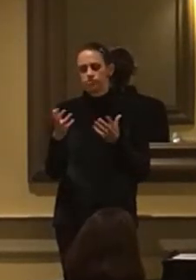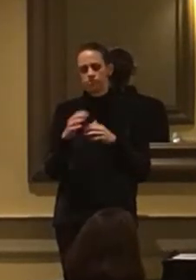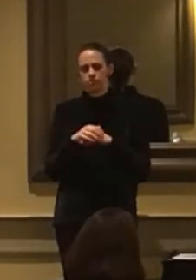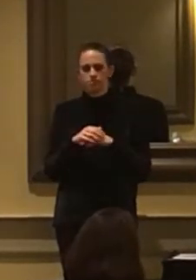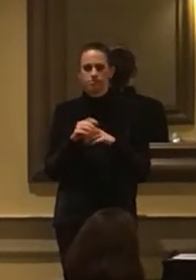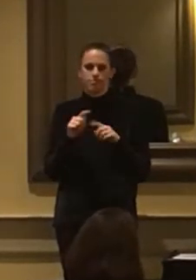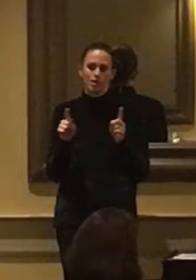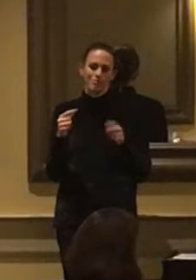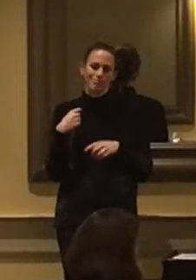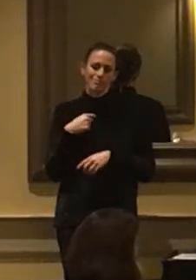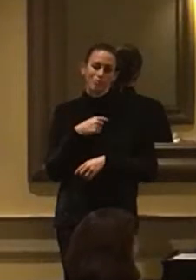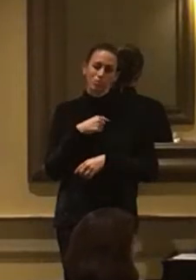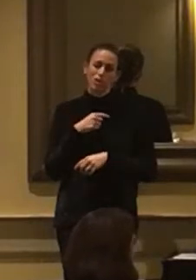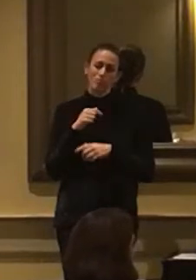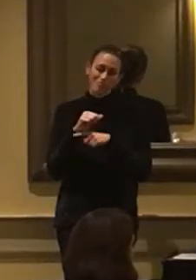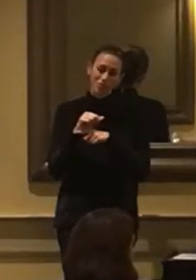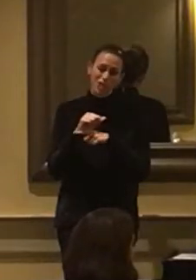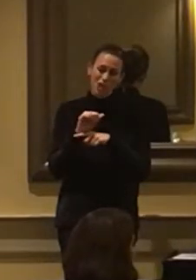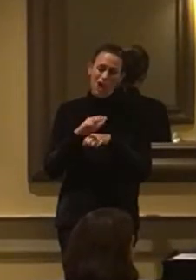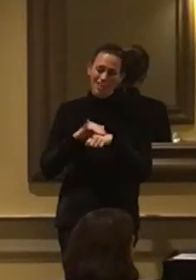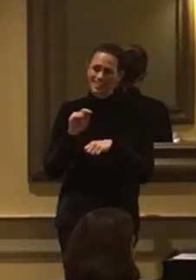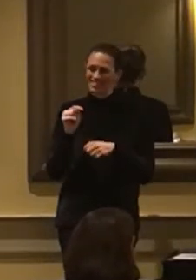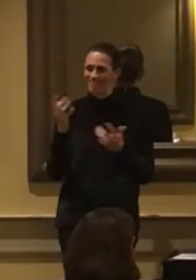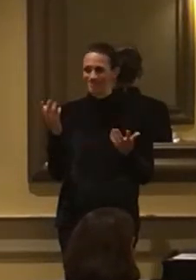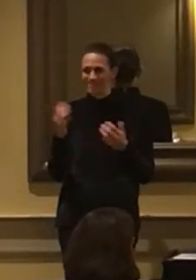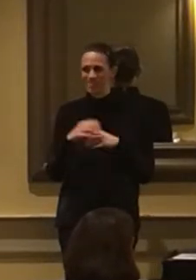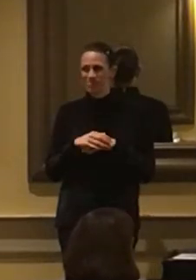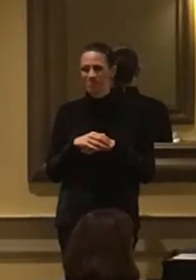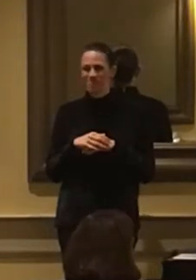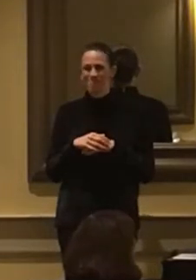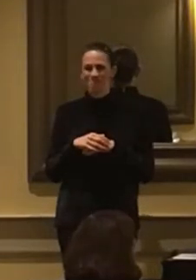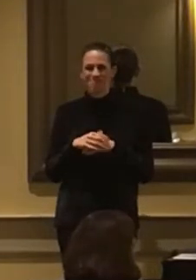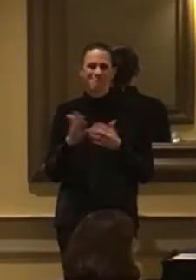But we're working on it.